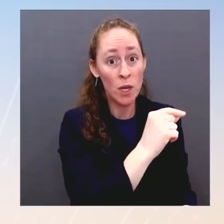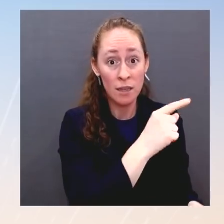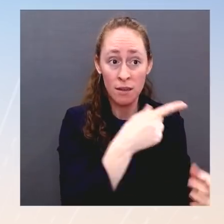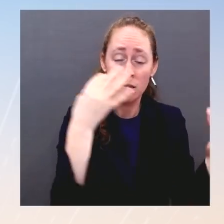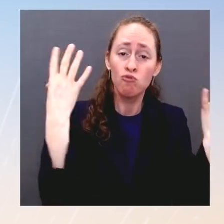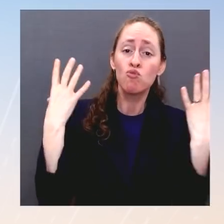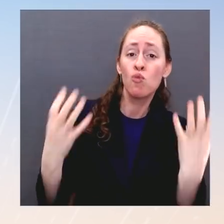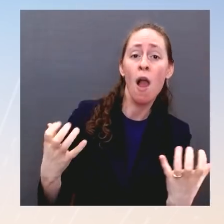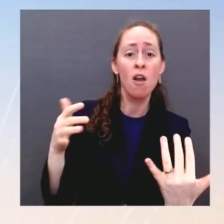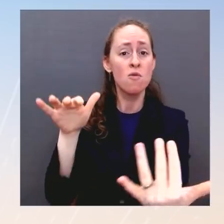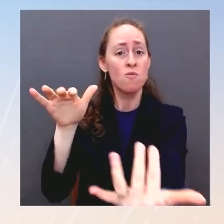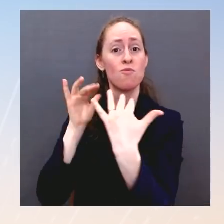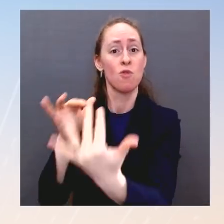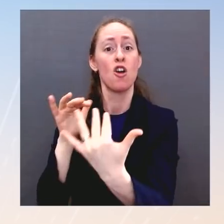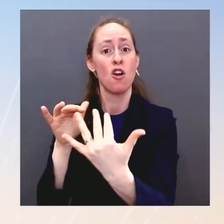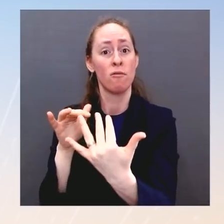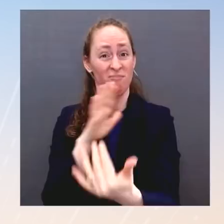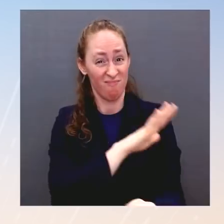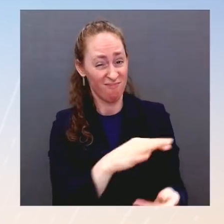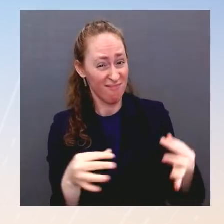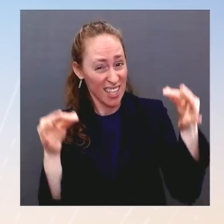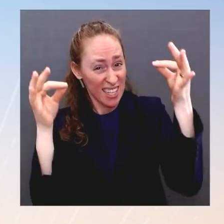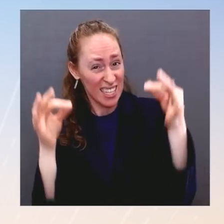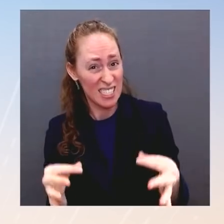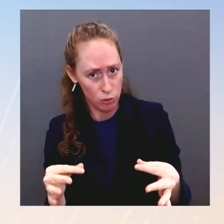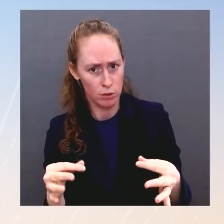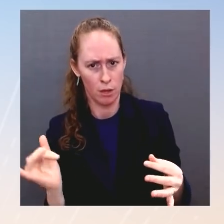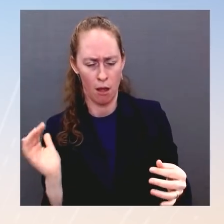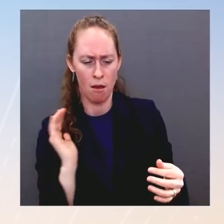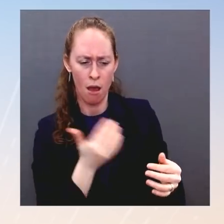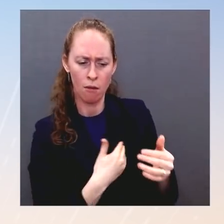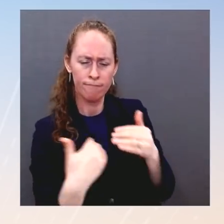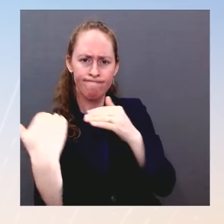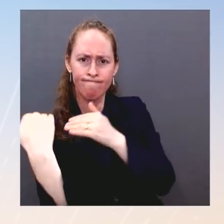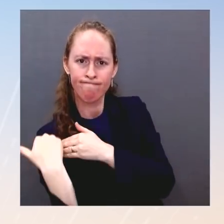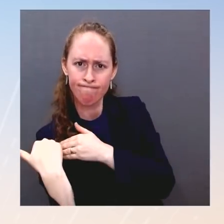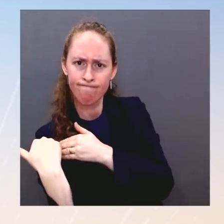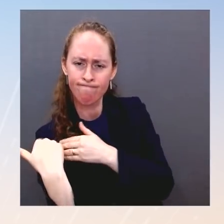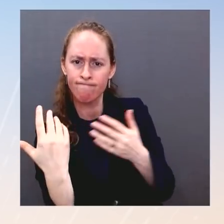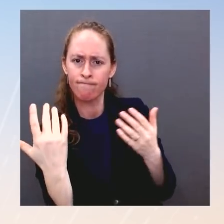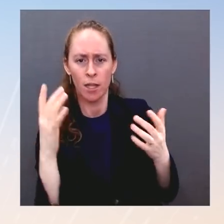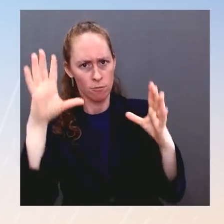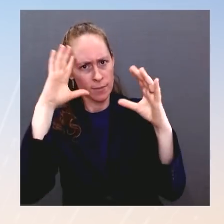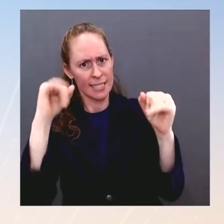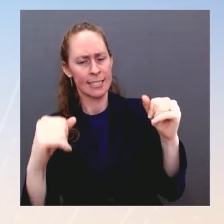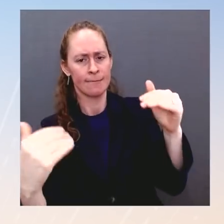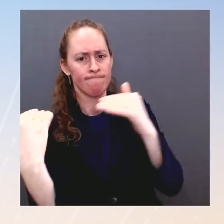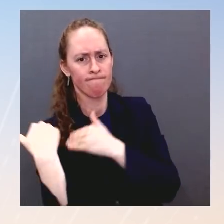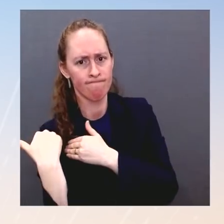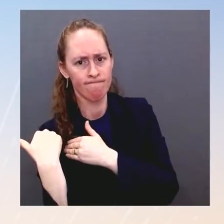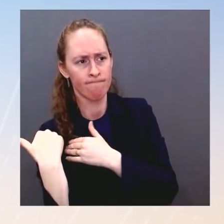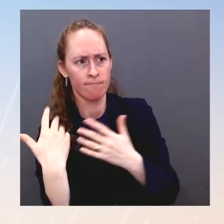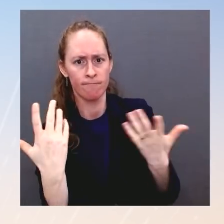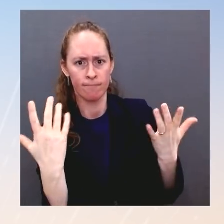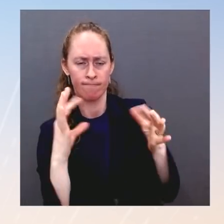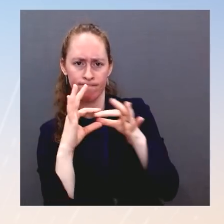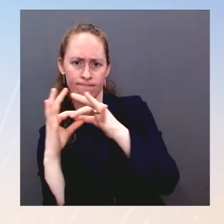and the role of the President and the United States to rally opposition and make sure they feel significant pain from that choice. That's exactly what we have done.